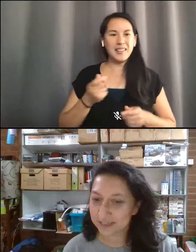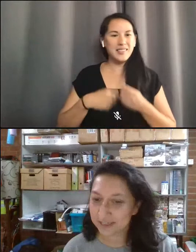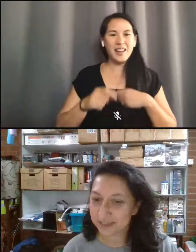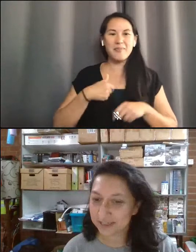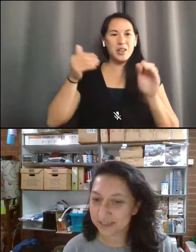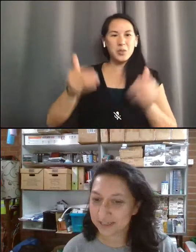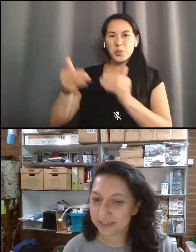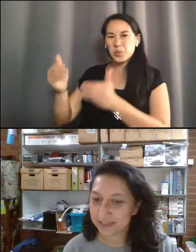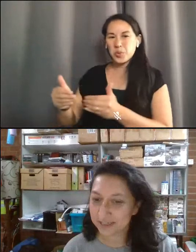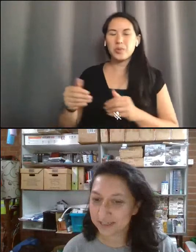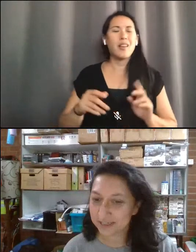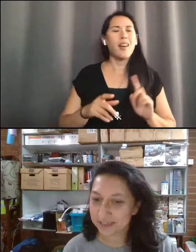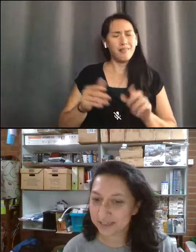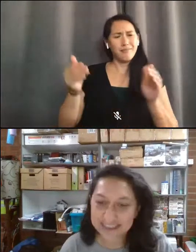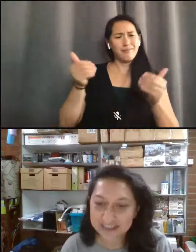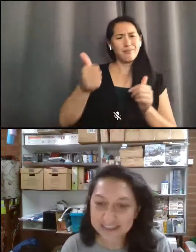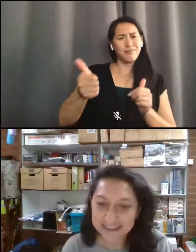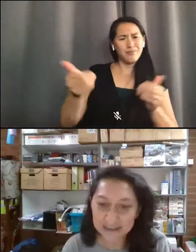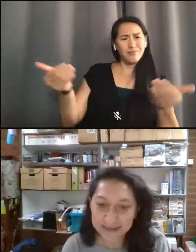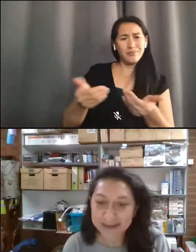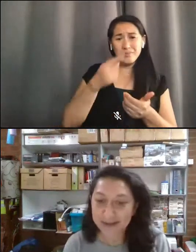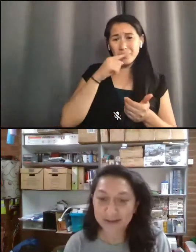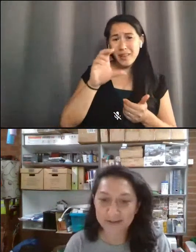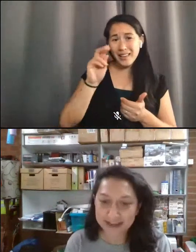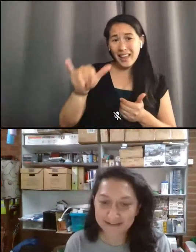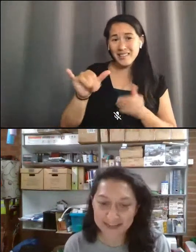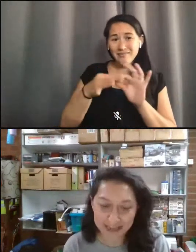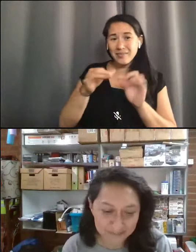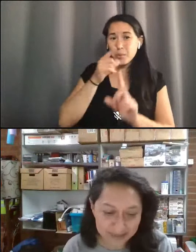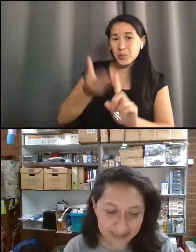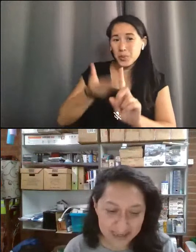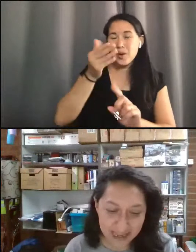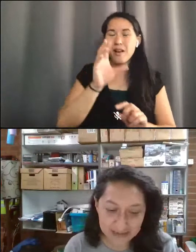to have you introduce yourselves so cassie can you tell us a little bit about who you are and um and